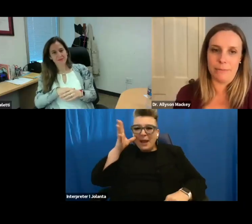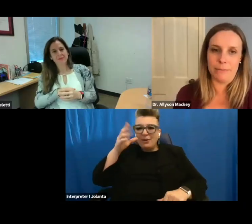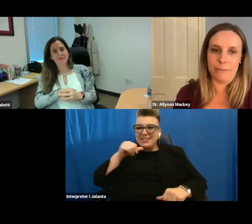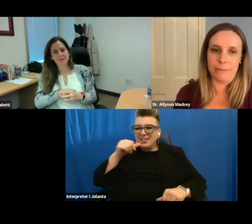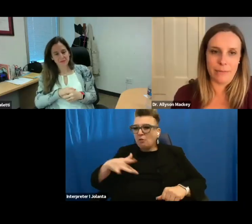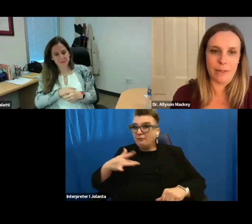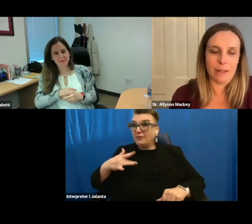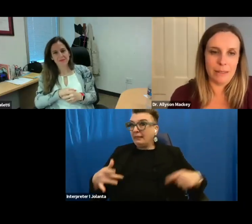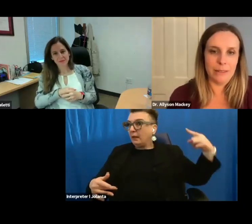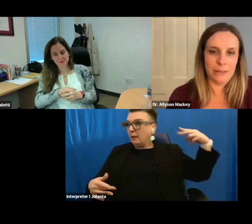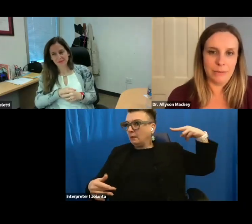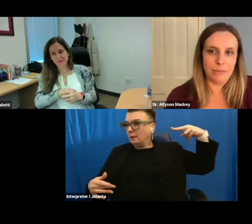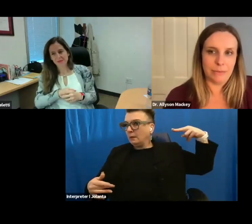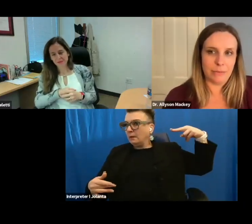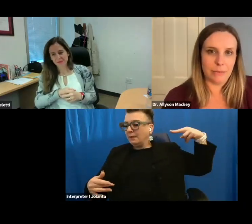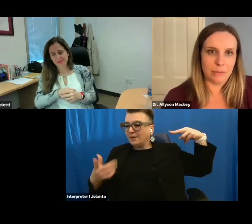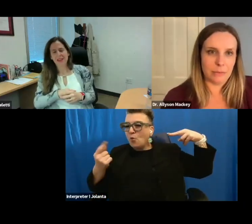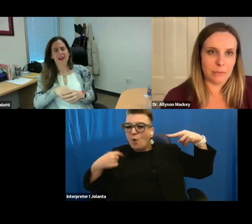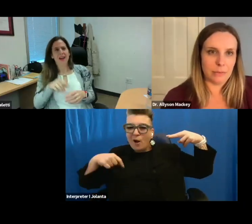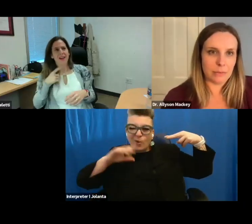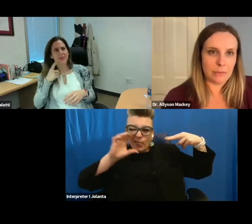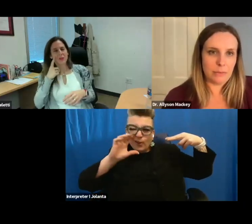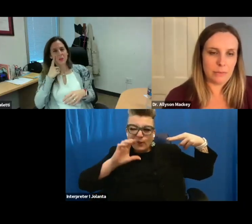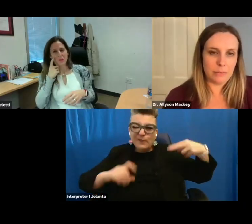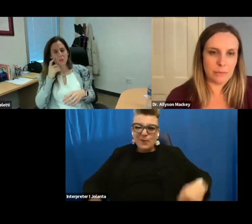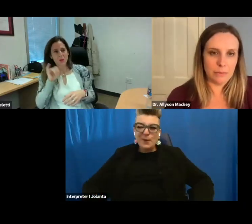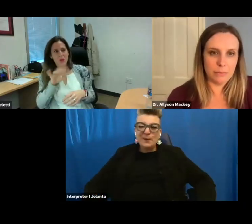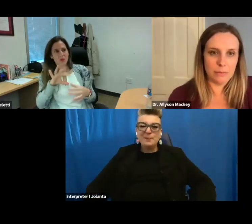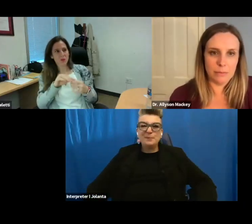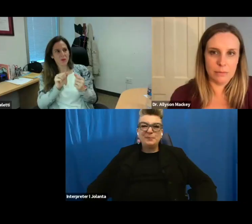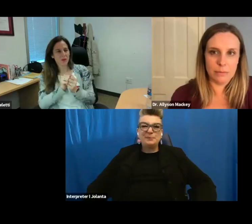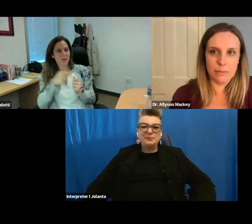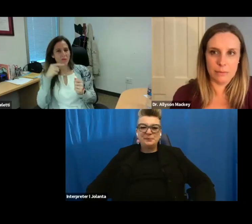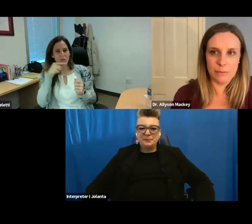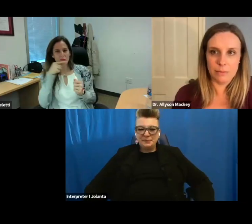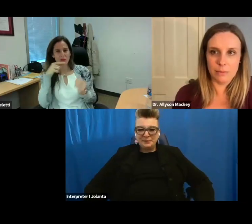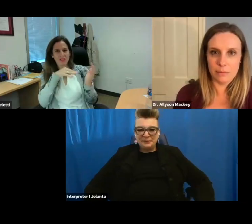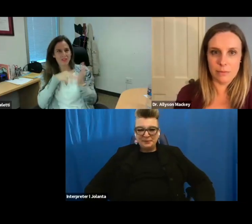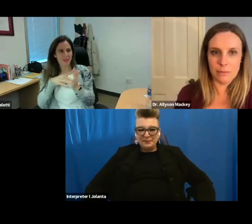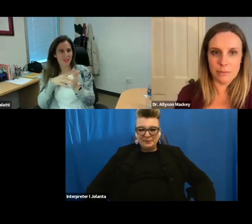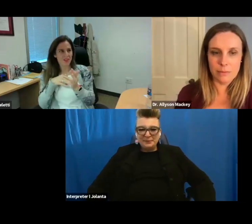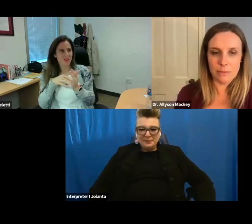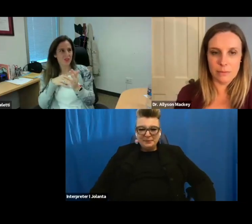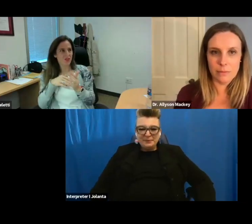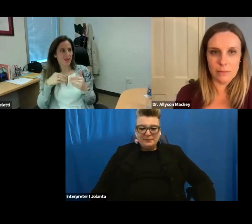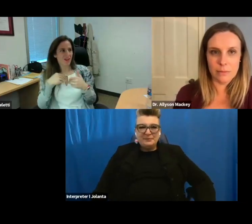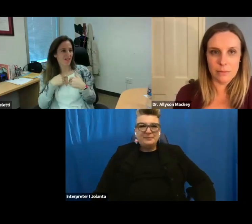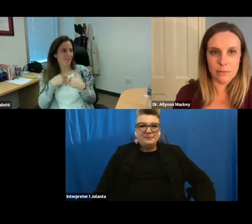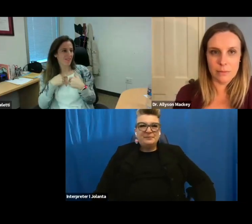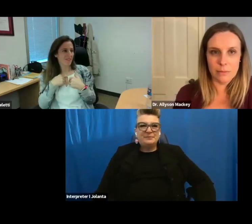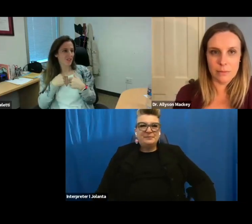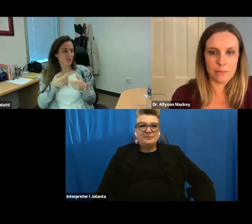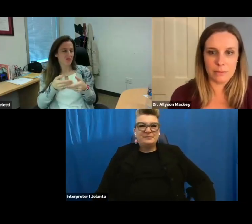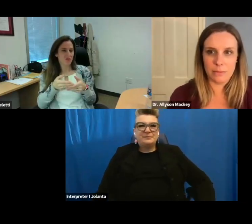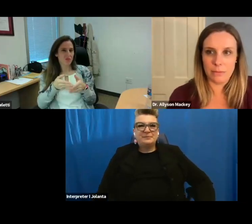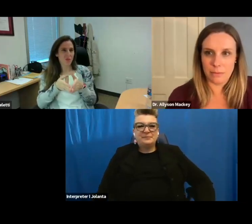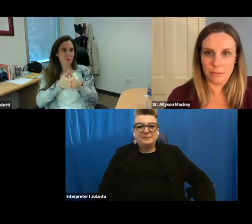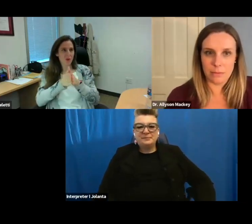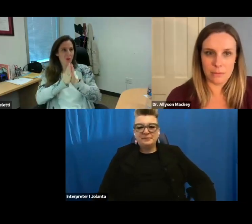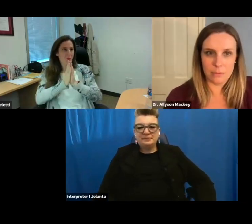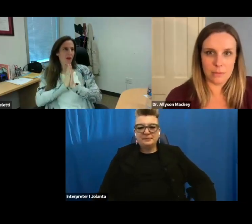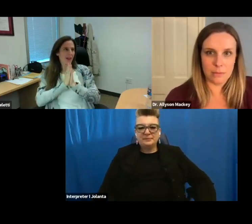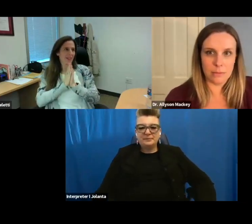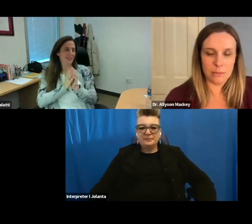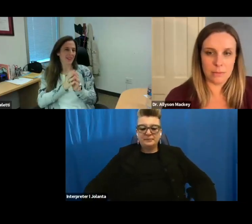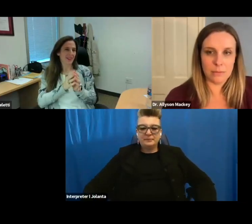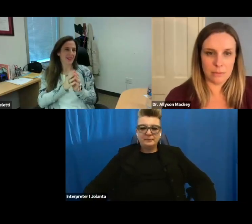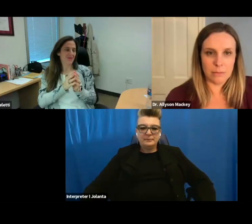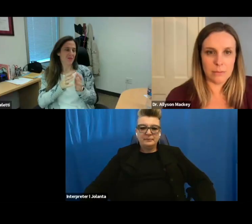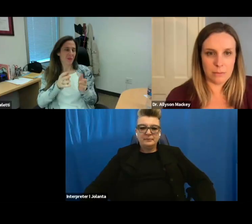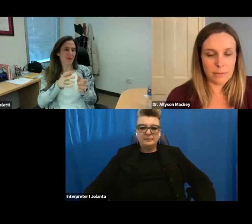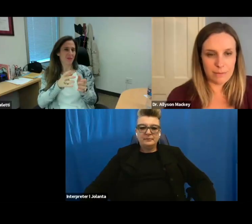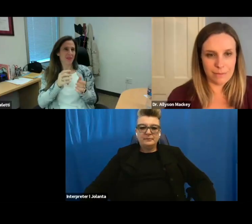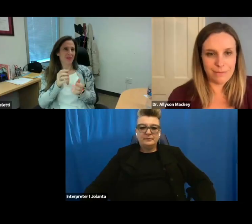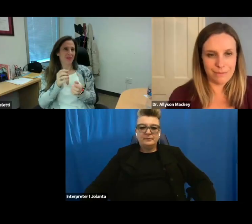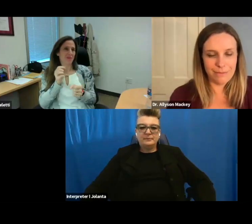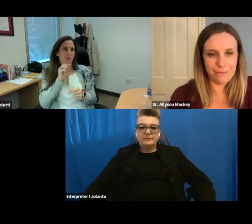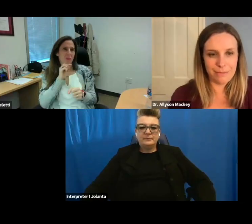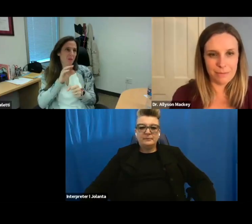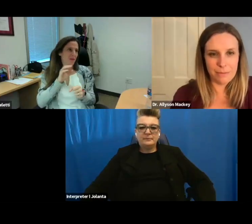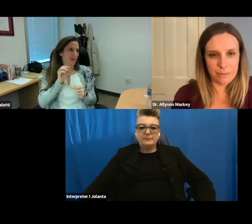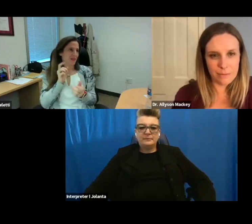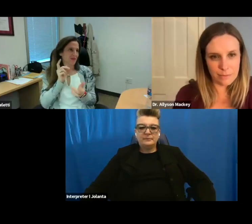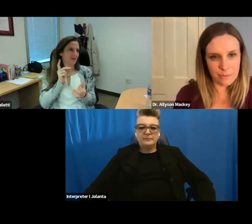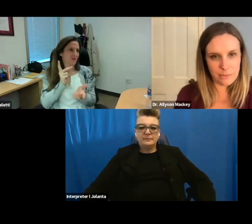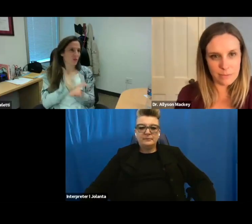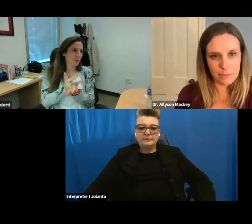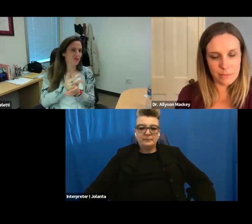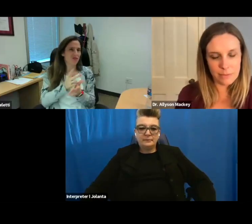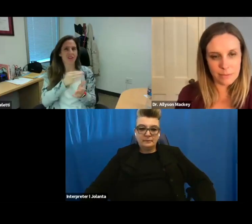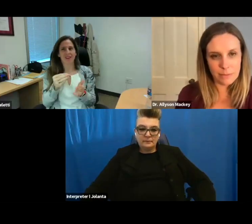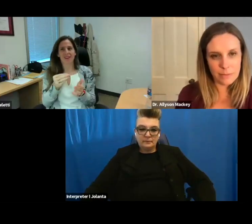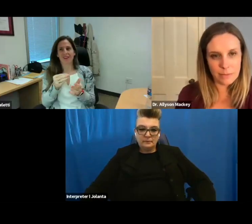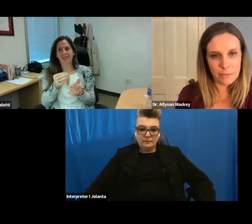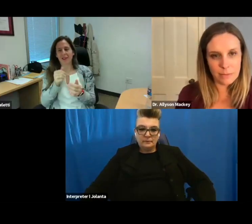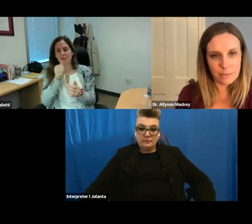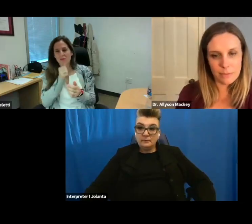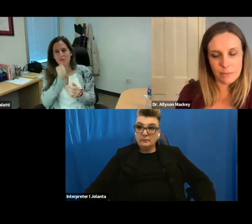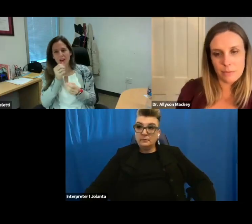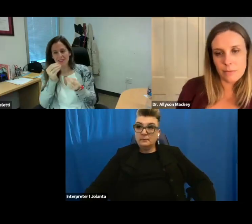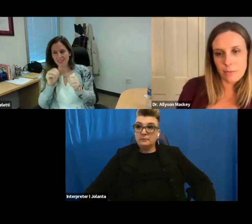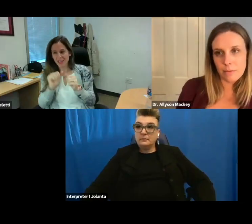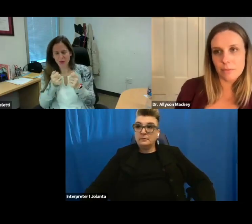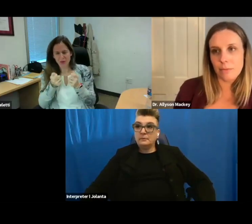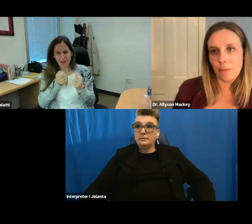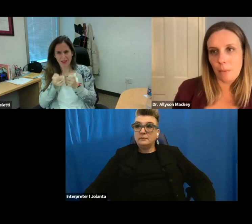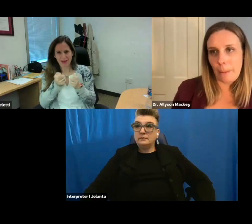seeing i want to go back to the brushing study